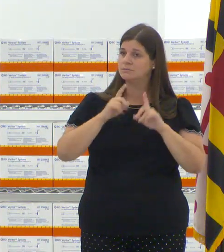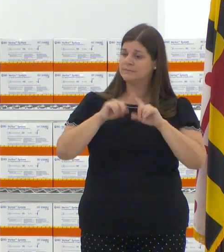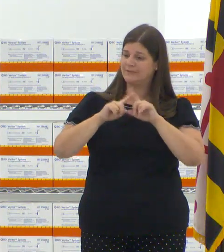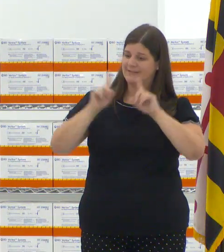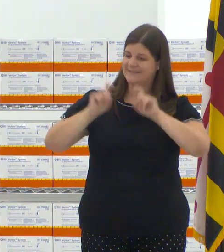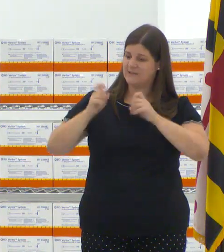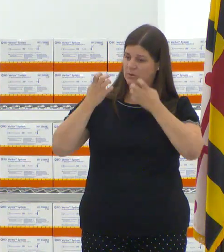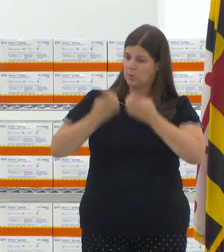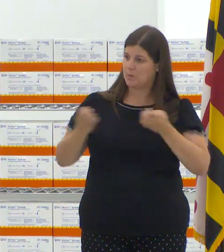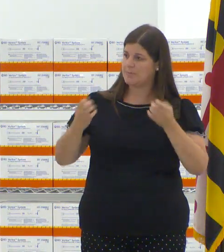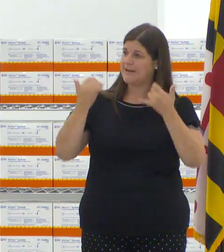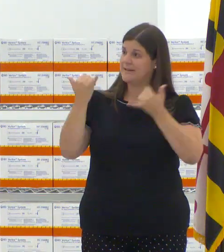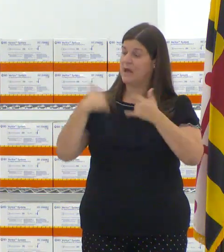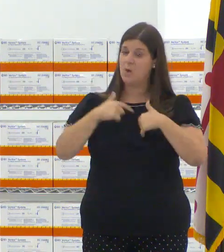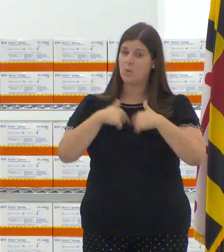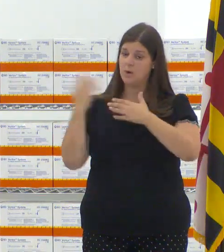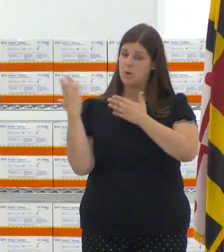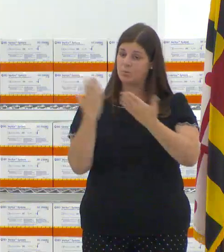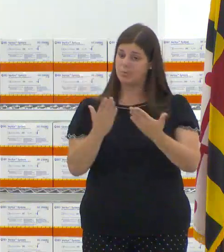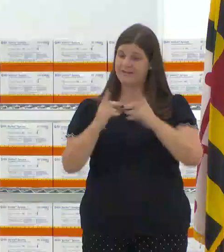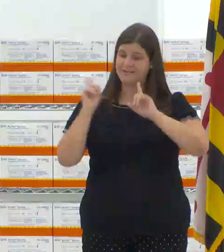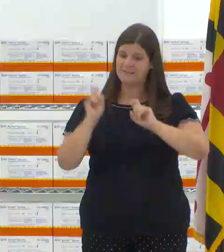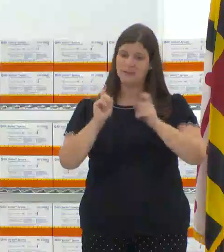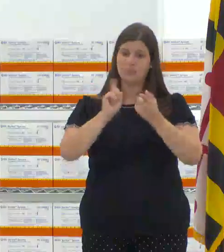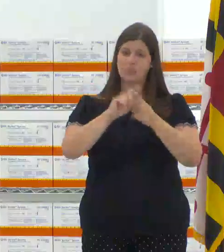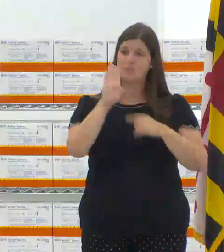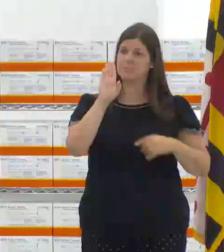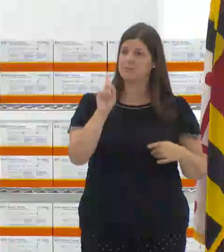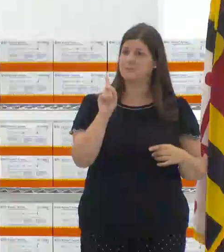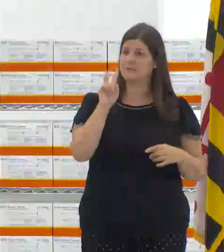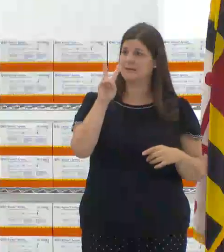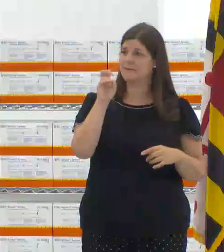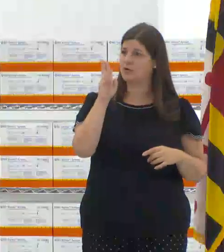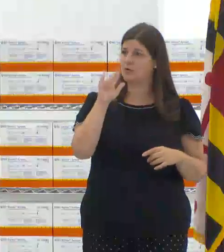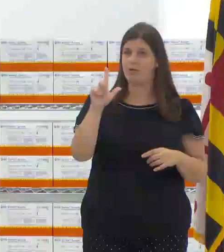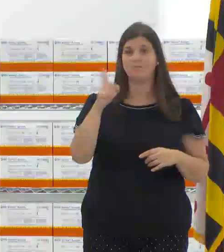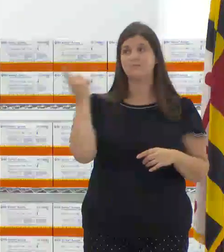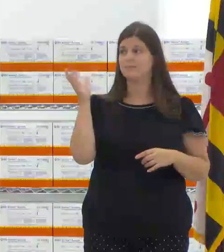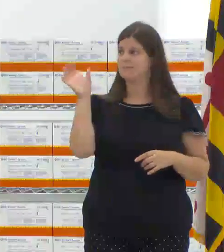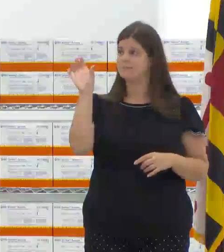since 1954. We're very proud to call the home